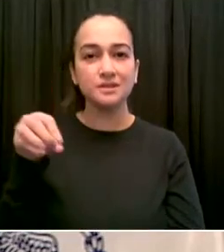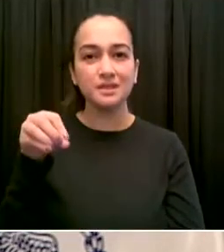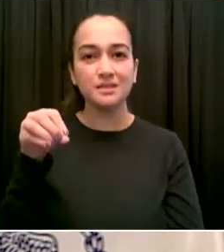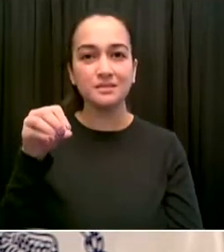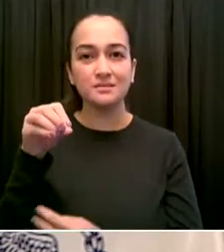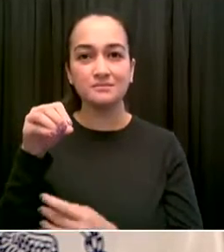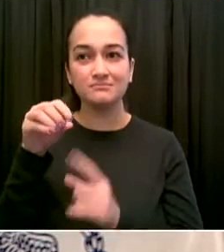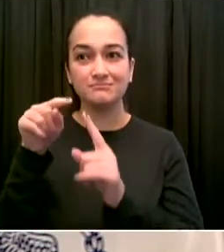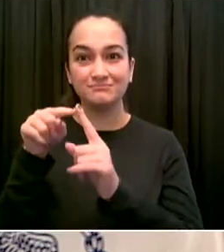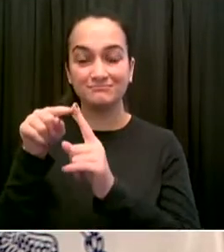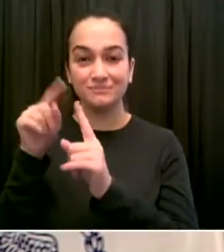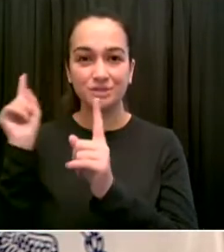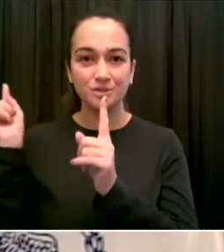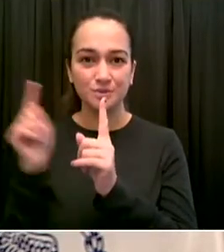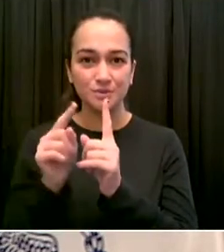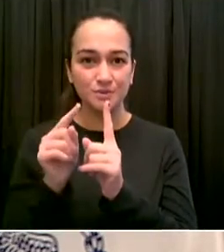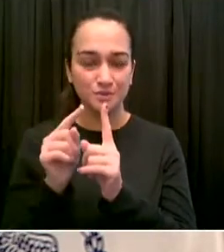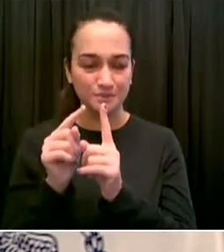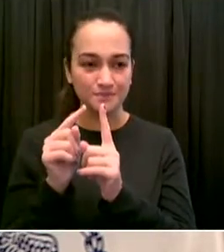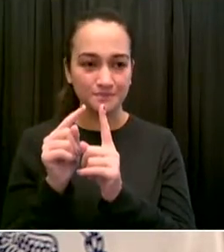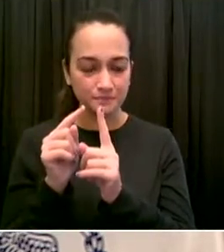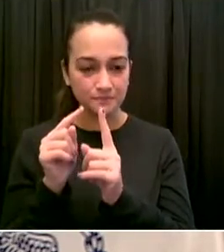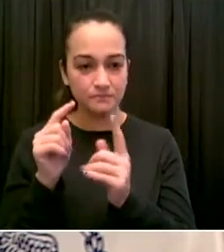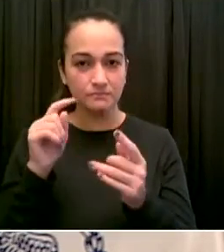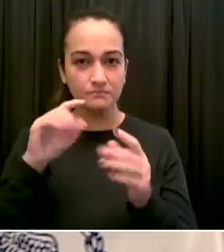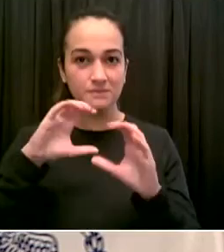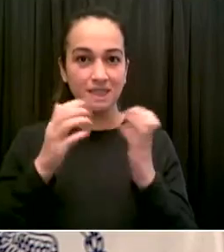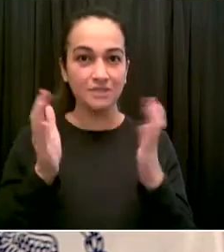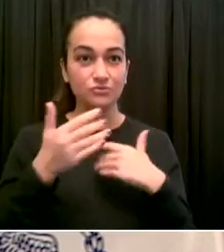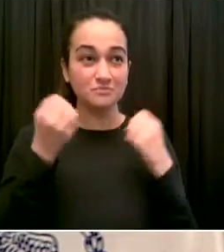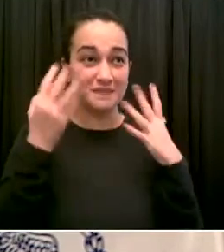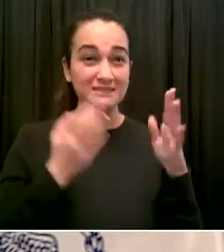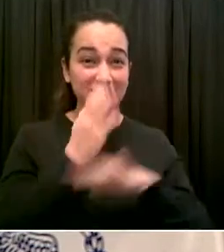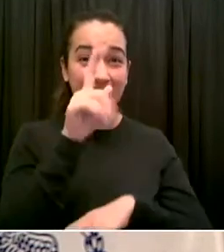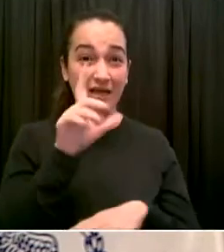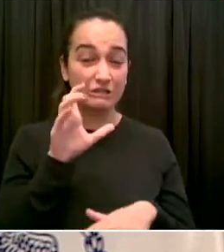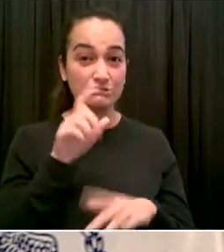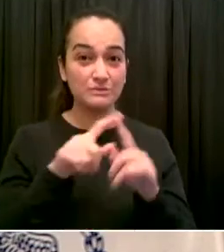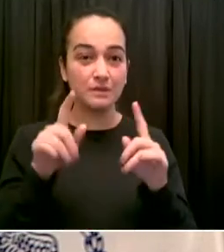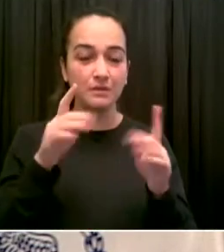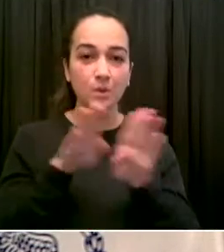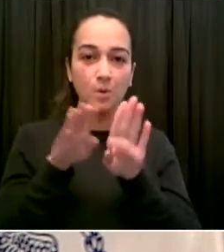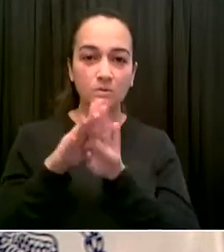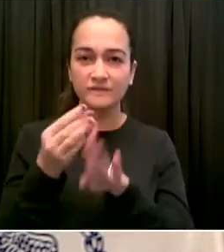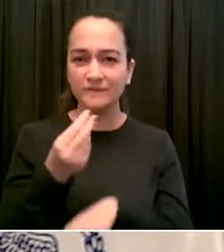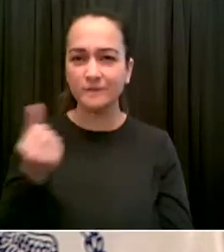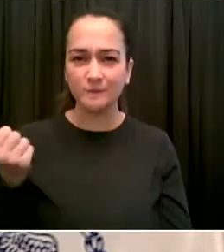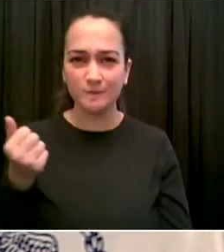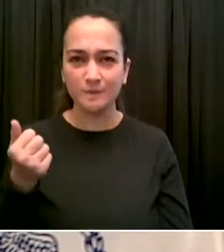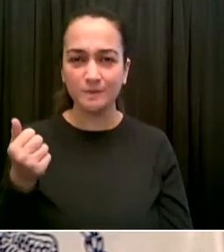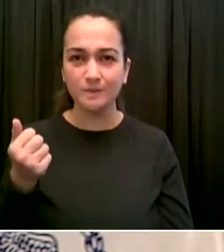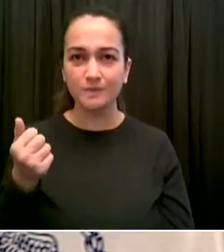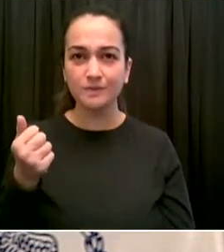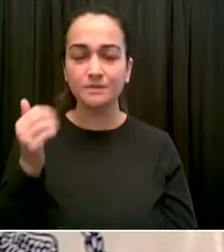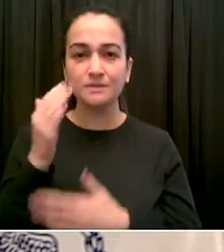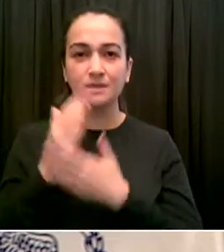WHICH IS THE LARGEST CHARTER NETWORK THAT HAS SHUT DOWN ABOUT 22% OF ITS CSLASROOMS TEMPORARILY. IT DOESN'T SEEM PURELY HYPOTHETICAL TO SAY WE ARE